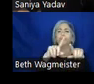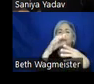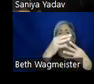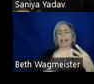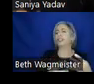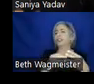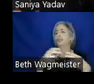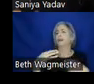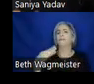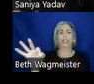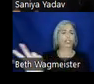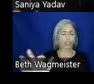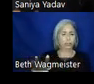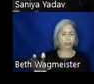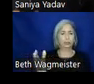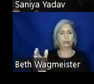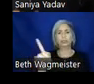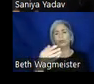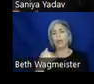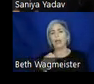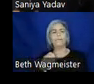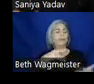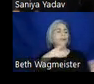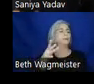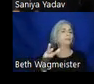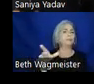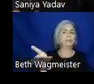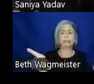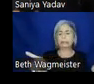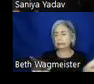of the aisles you will find stacks of the same furniture, packaged neatly for their